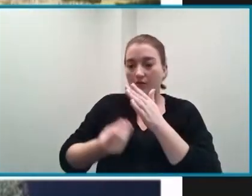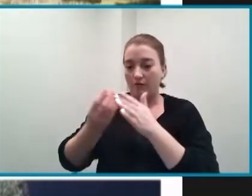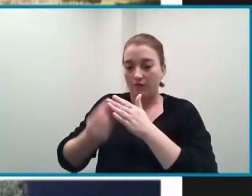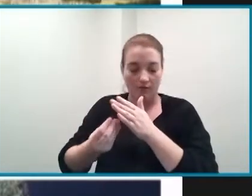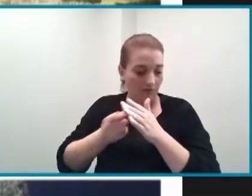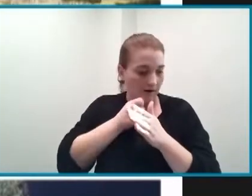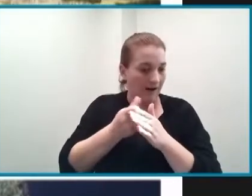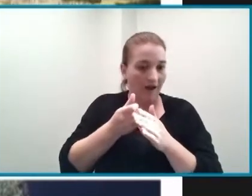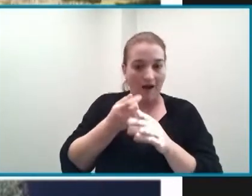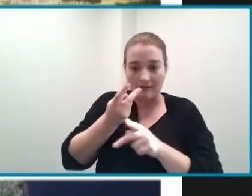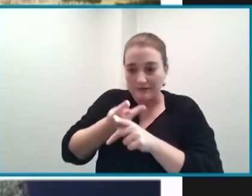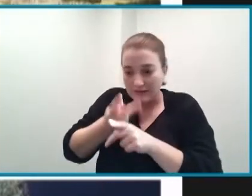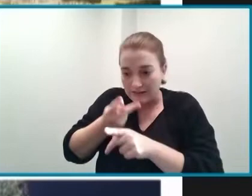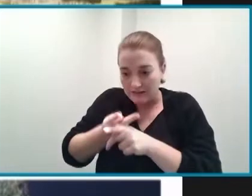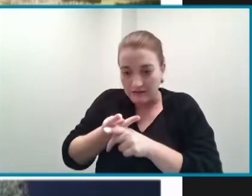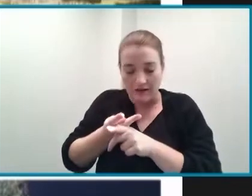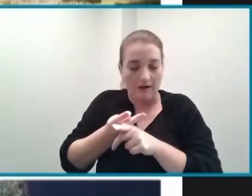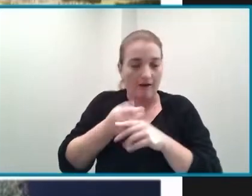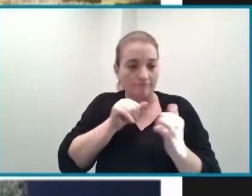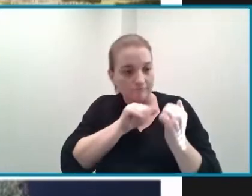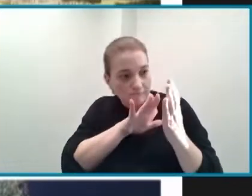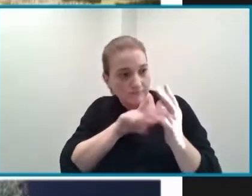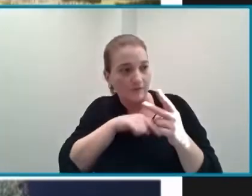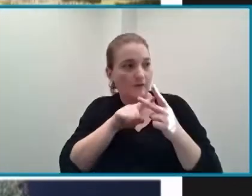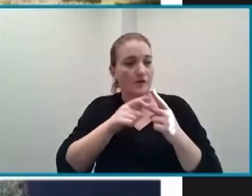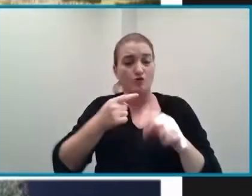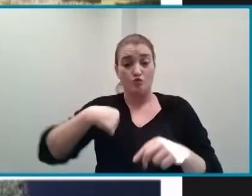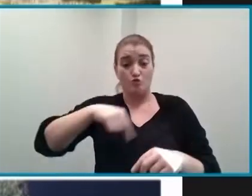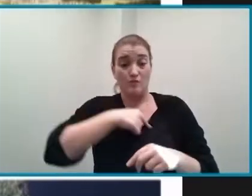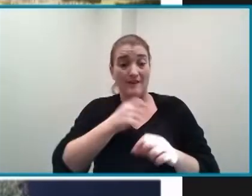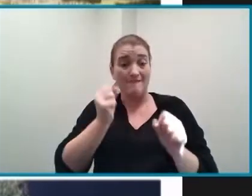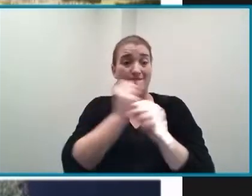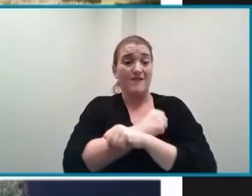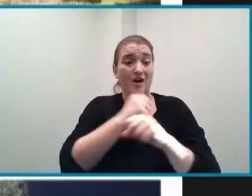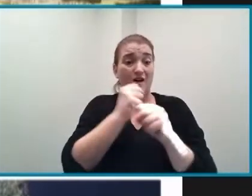basically fought for 20 years to get Medicaid reinstated back for